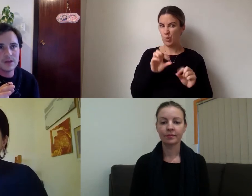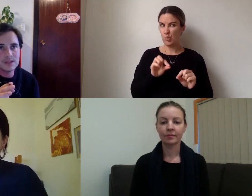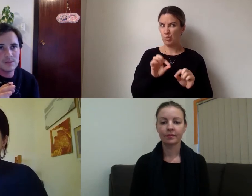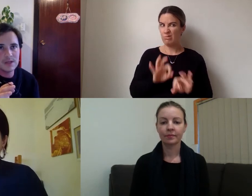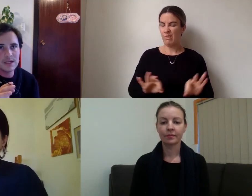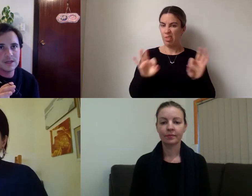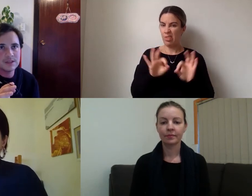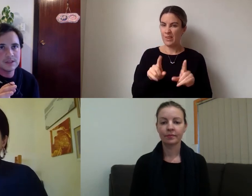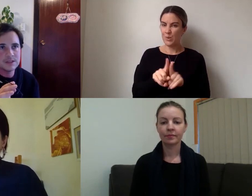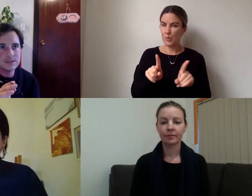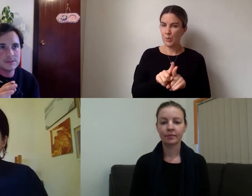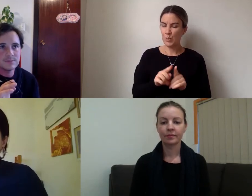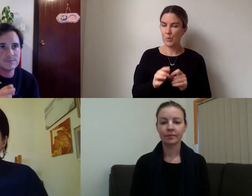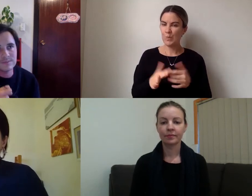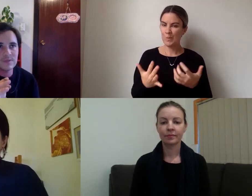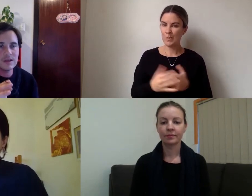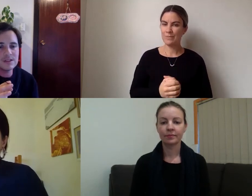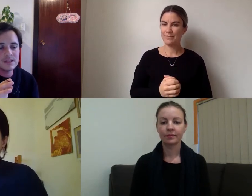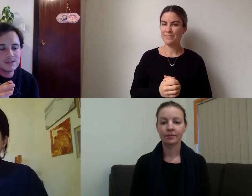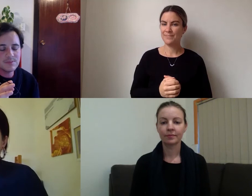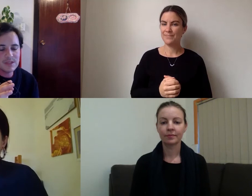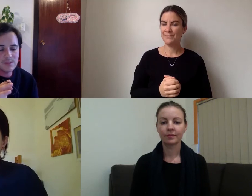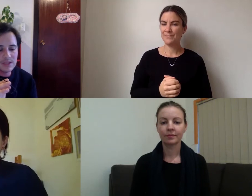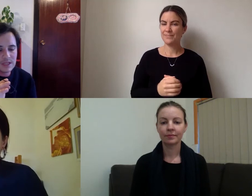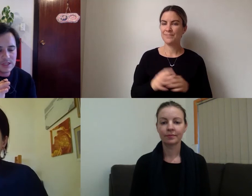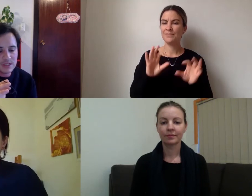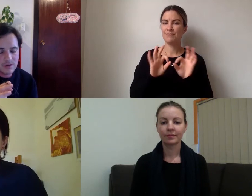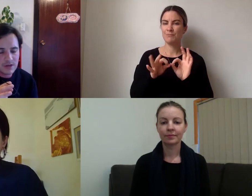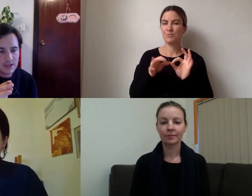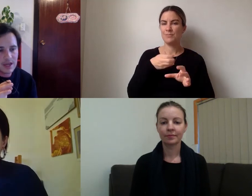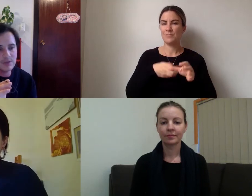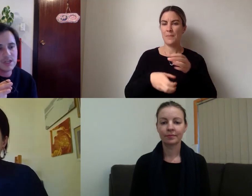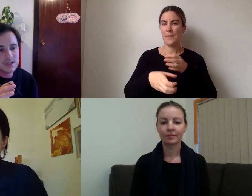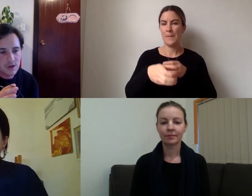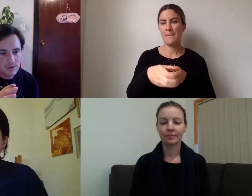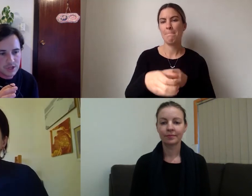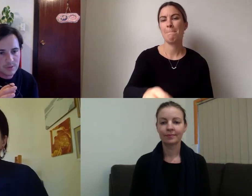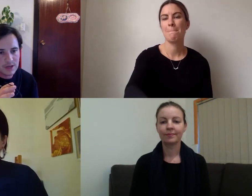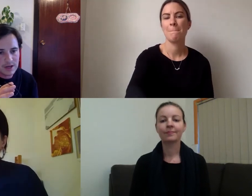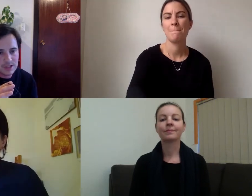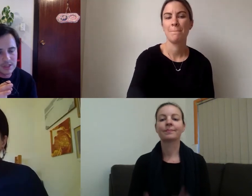I guess - I guess there is a big tension here around like how do we change culture without actually,